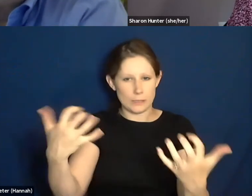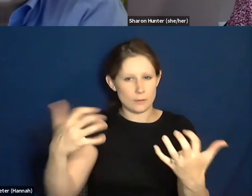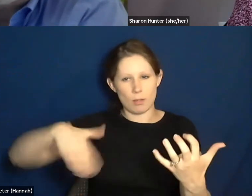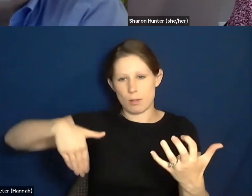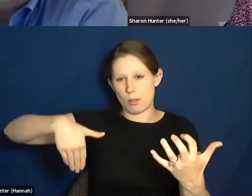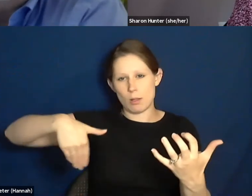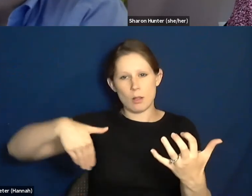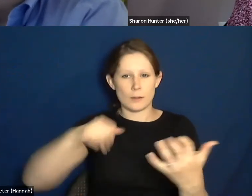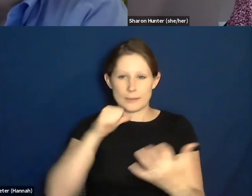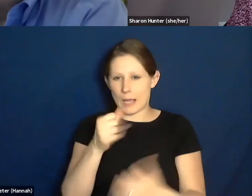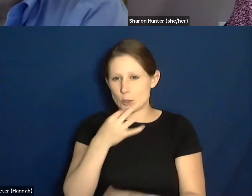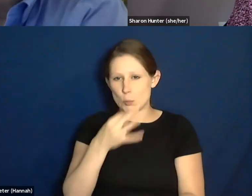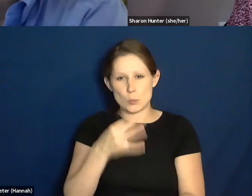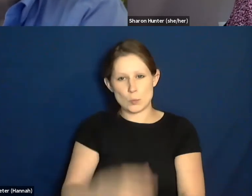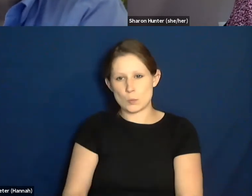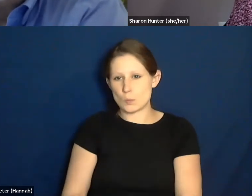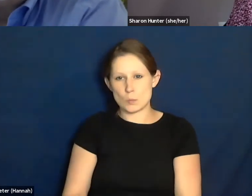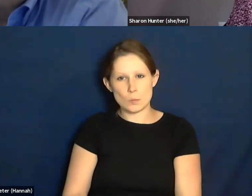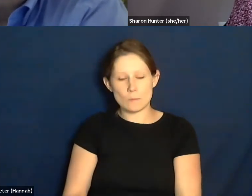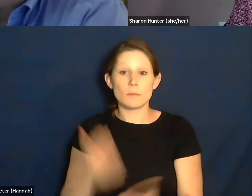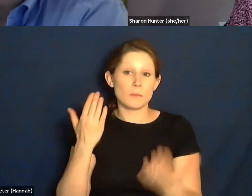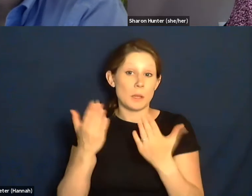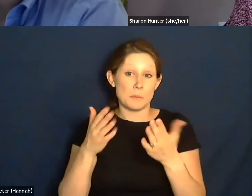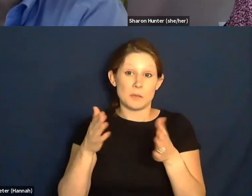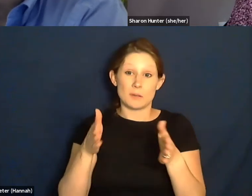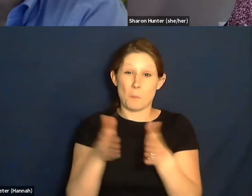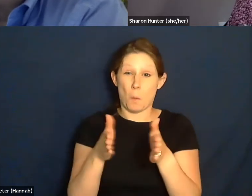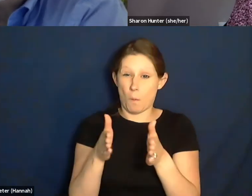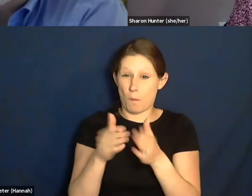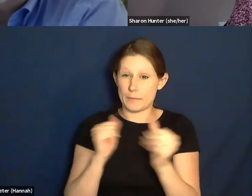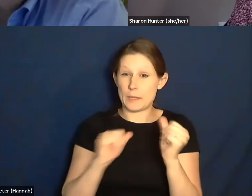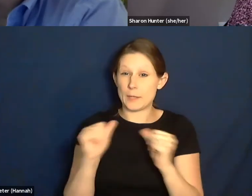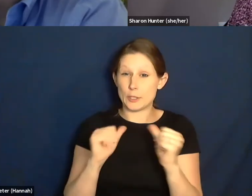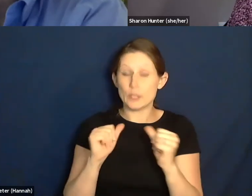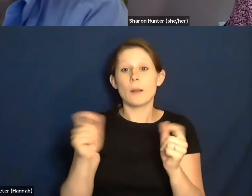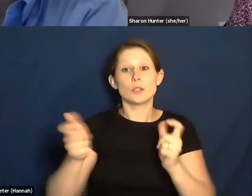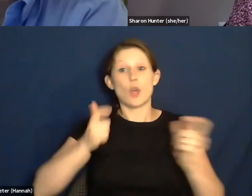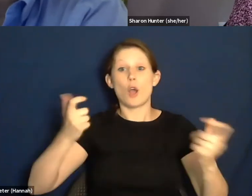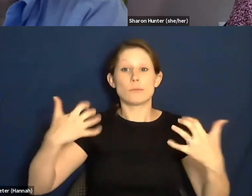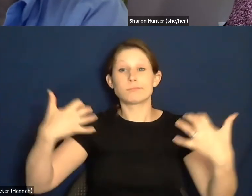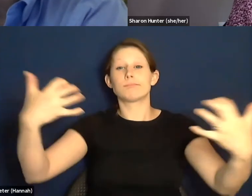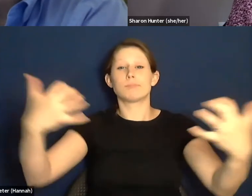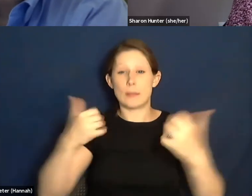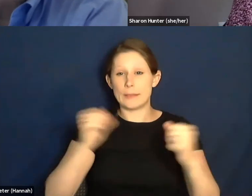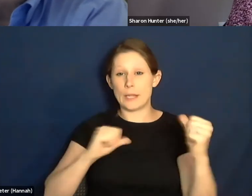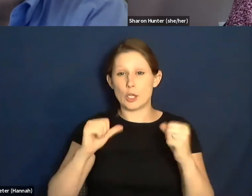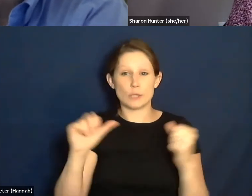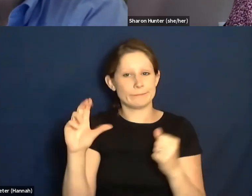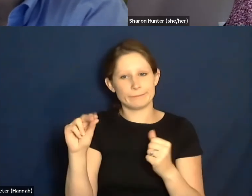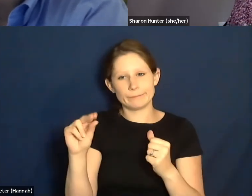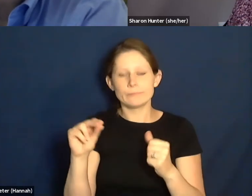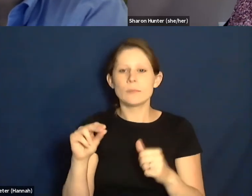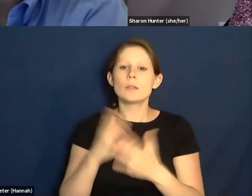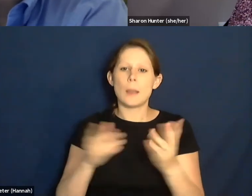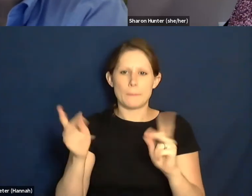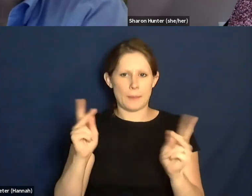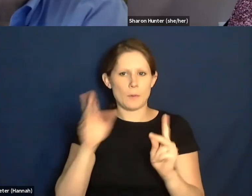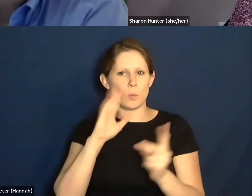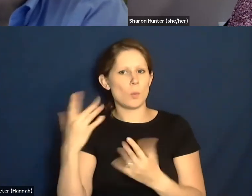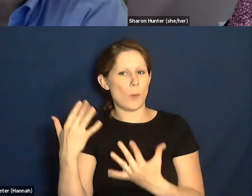very soon. Maybe in smaller theaters. Some people will pace themselves, start with smaller events,